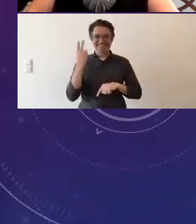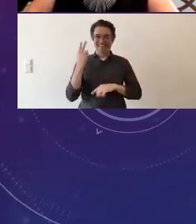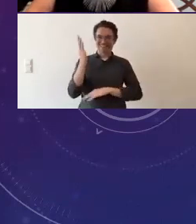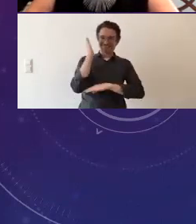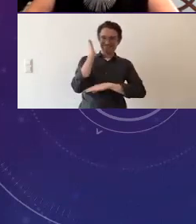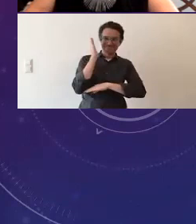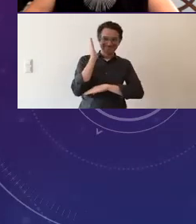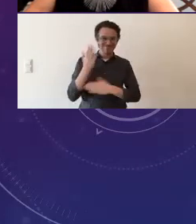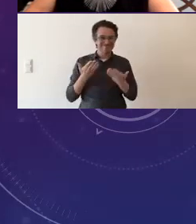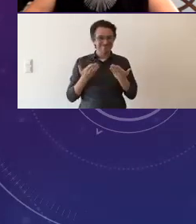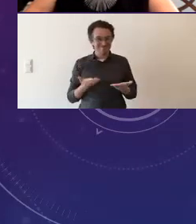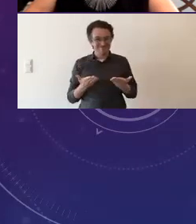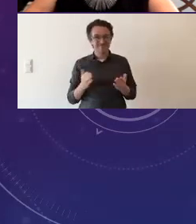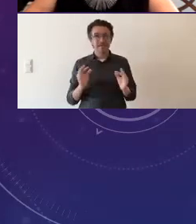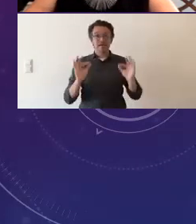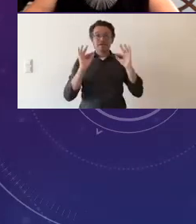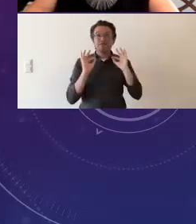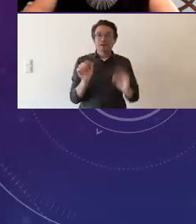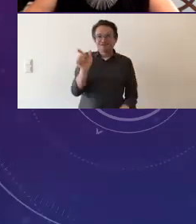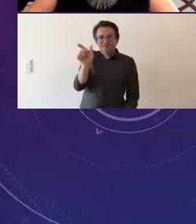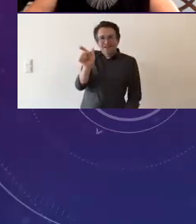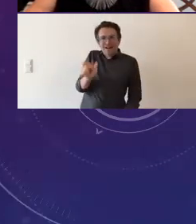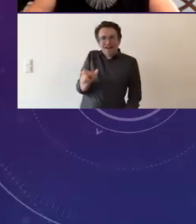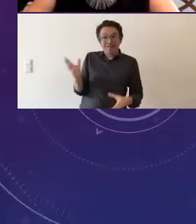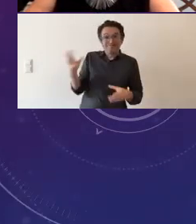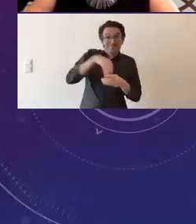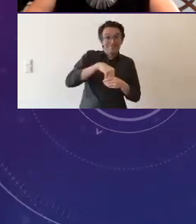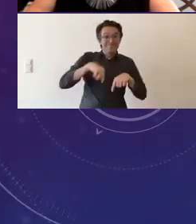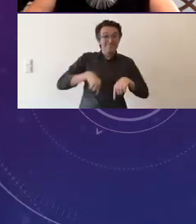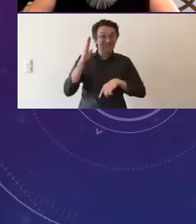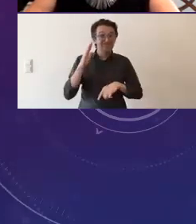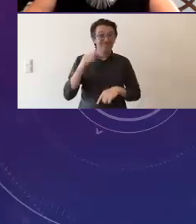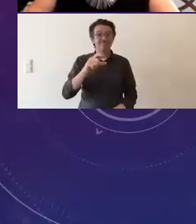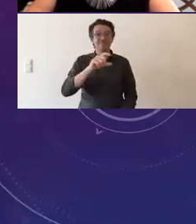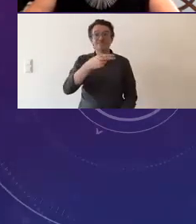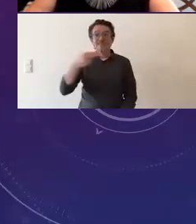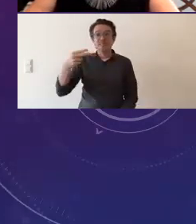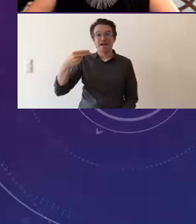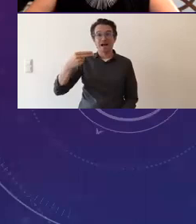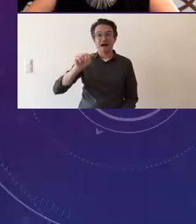be joining us her name is Haben Girma and she's not yet online but I want to